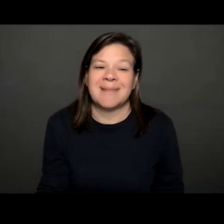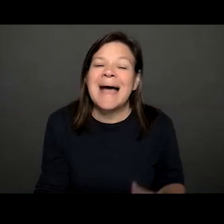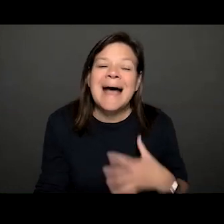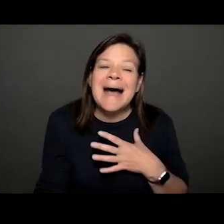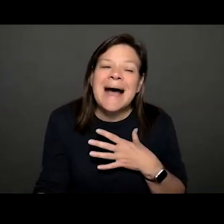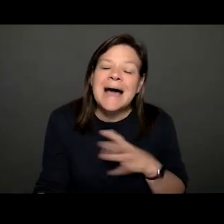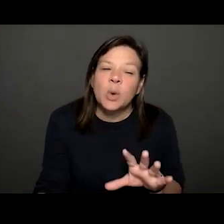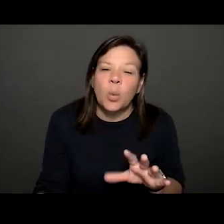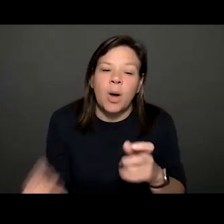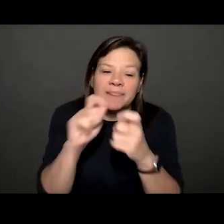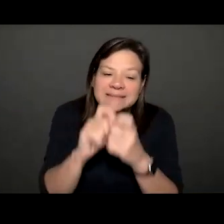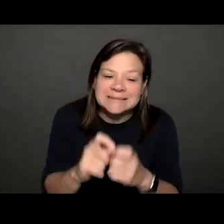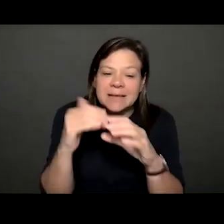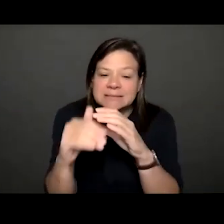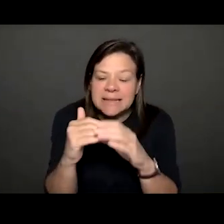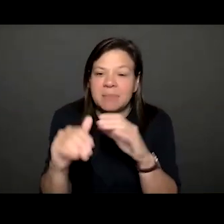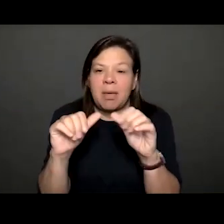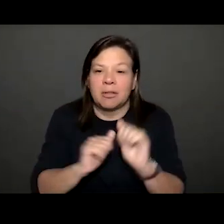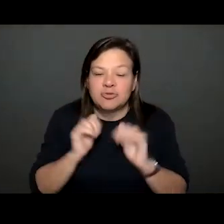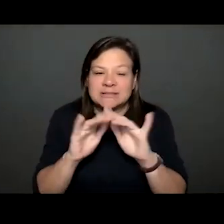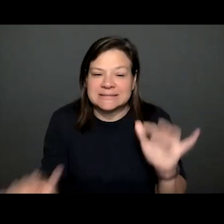I JUST WANT THE TOTAL COUNT OF HOW MANY CONTACTS ARE ASSOCIATED TO THAT CAMP.